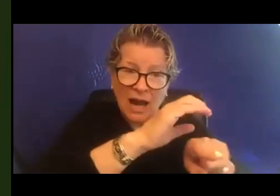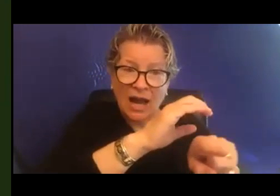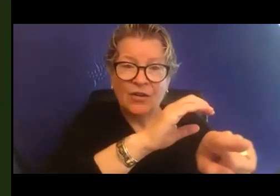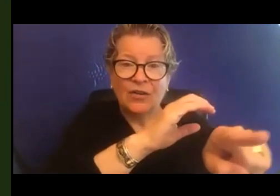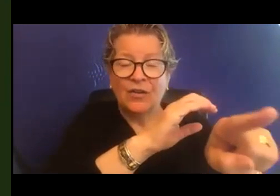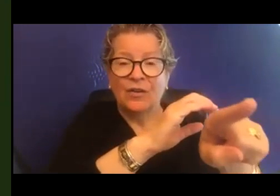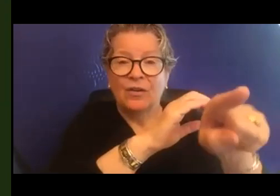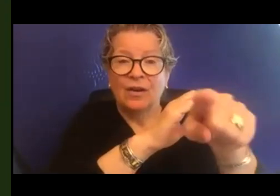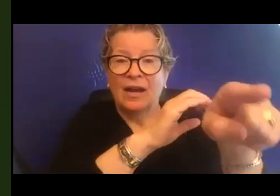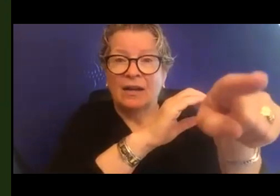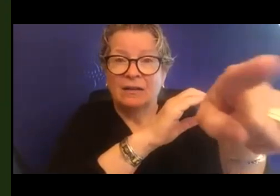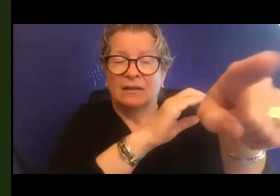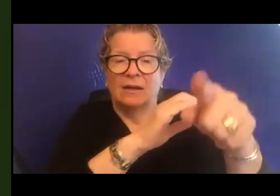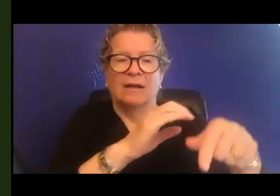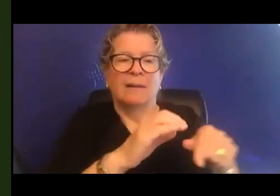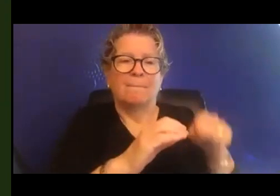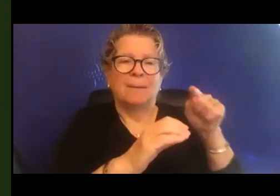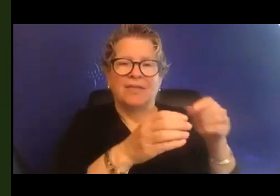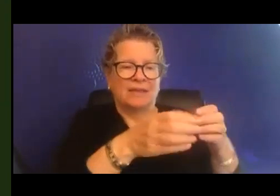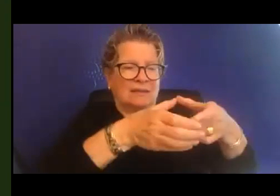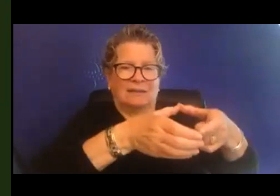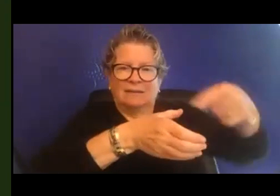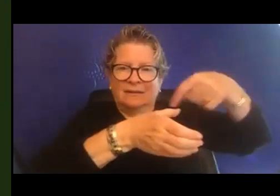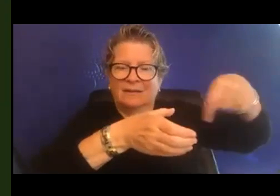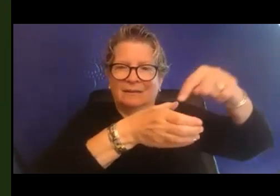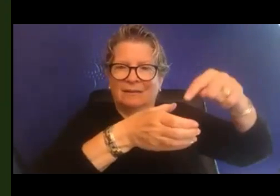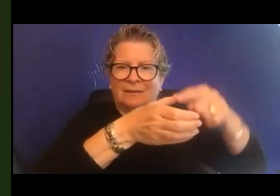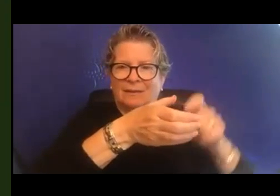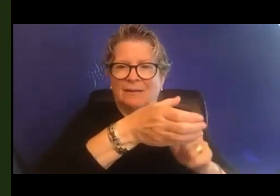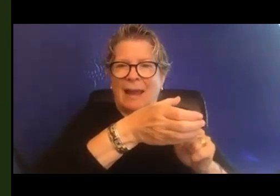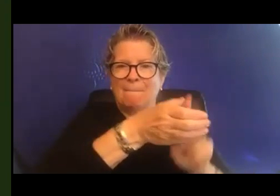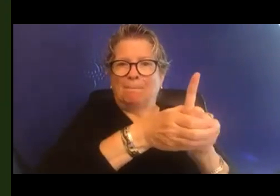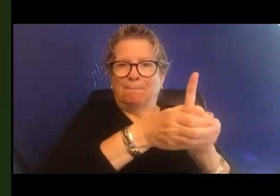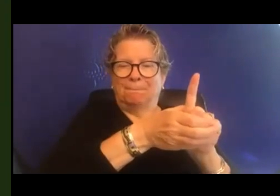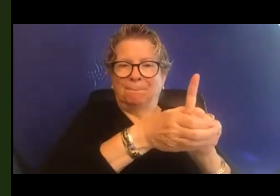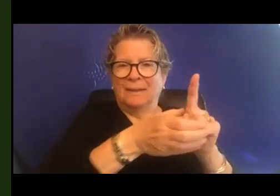The large rains and floods in the December 2019 event also